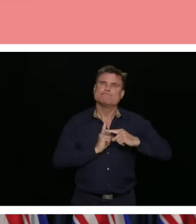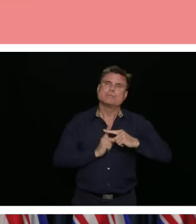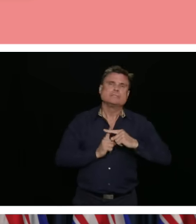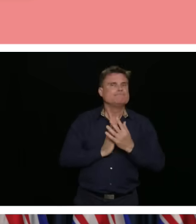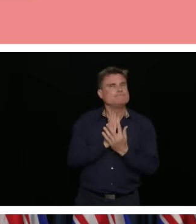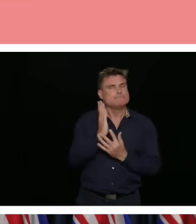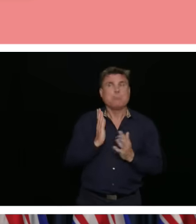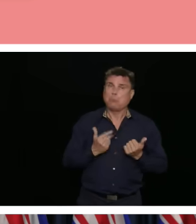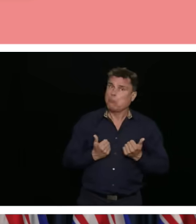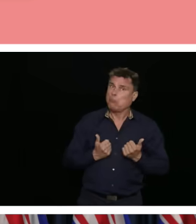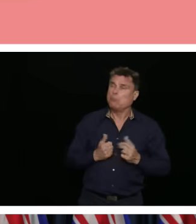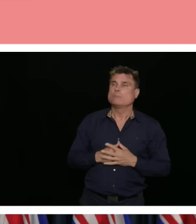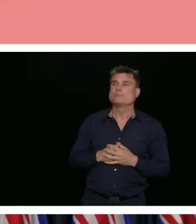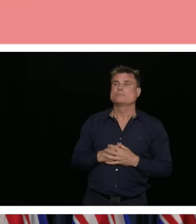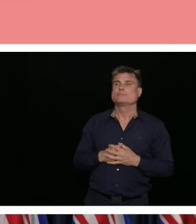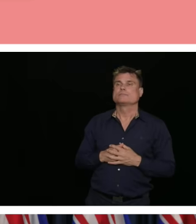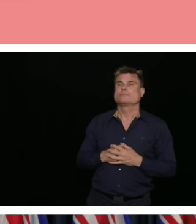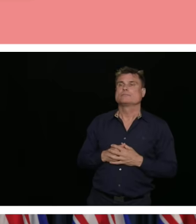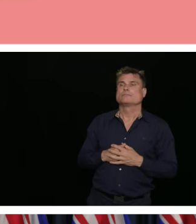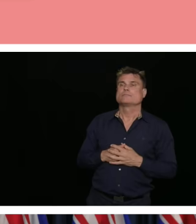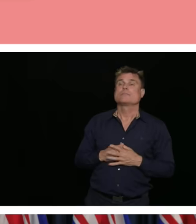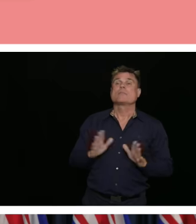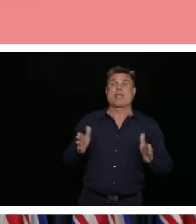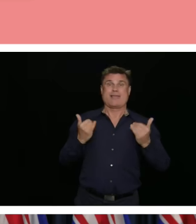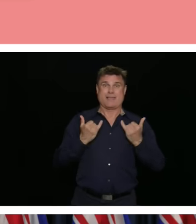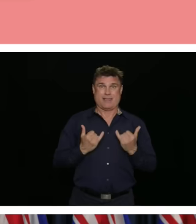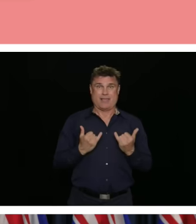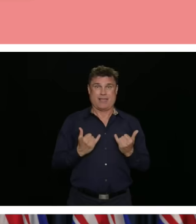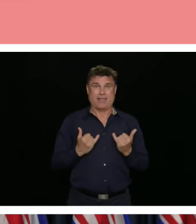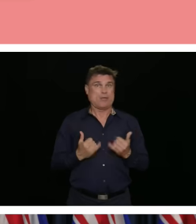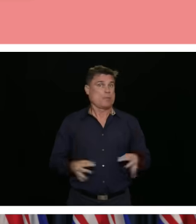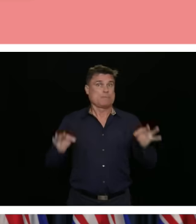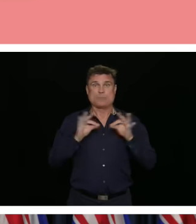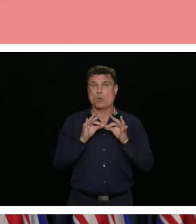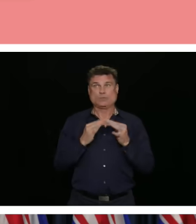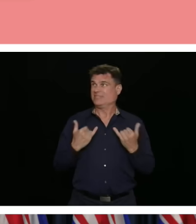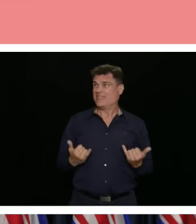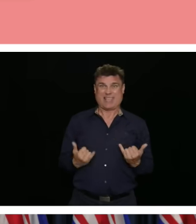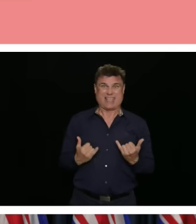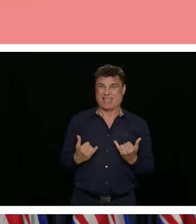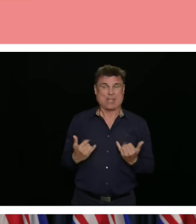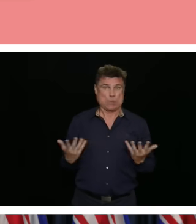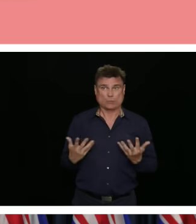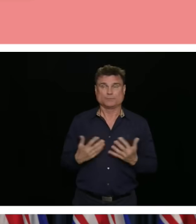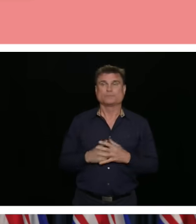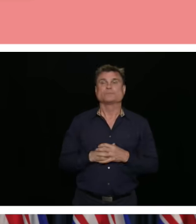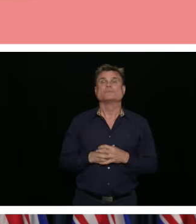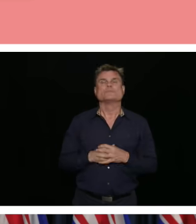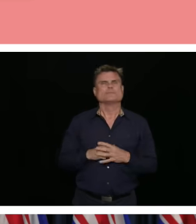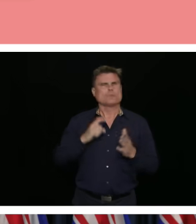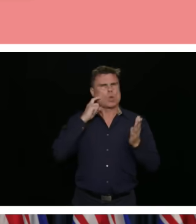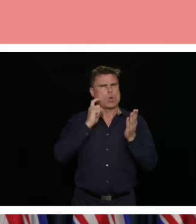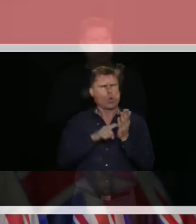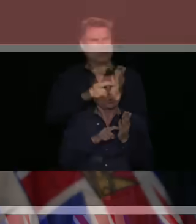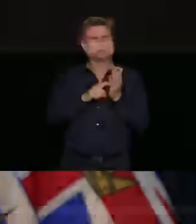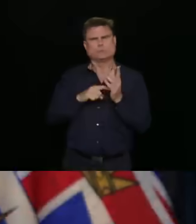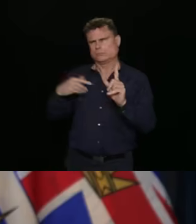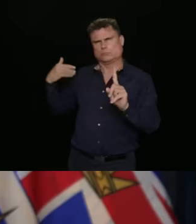Some of these things are reflected, of course course, in the things we are seeing in our communities, where the number of people reporting